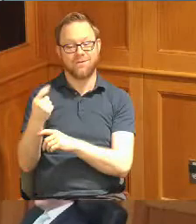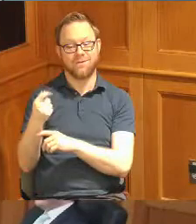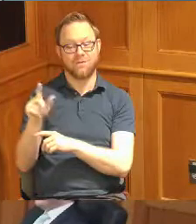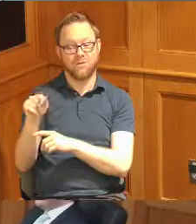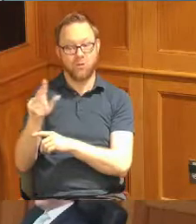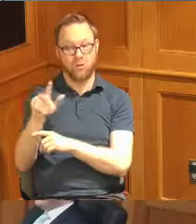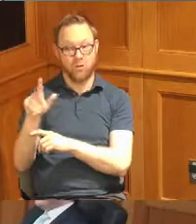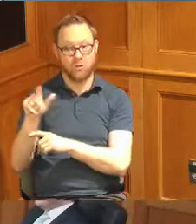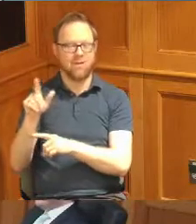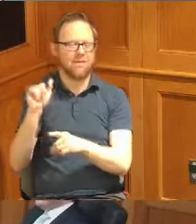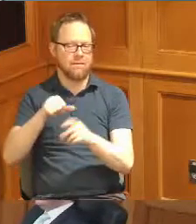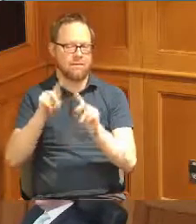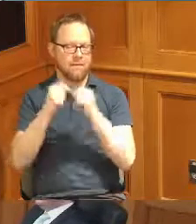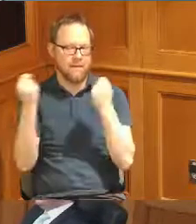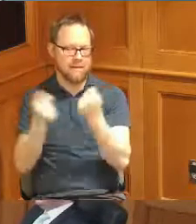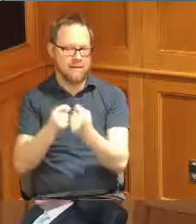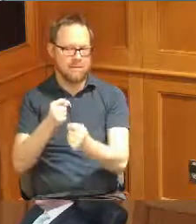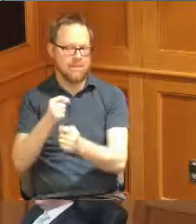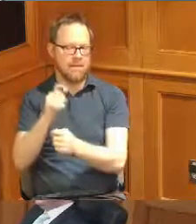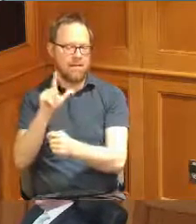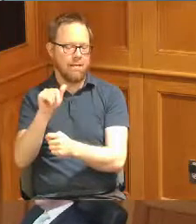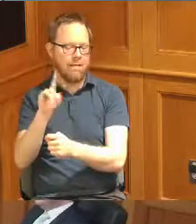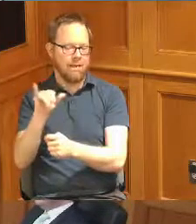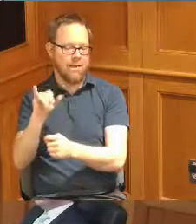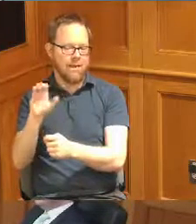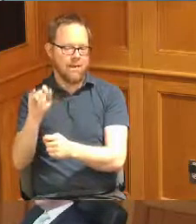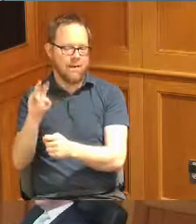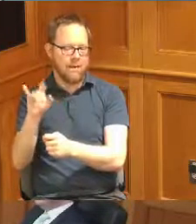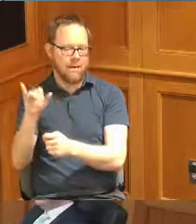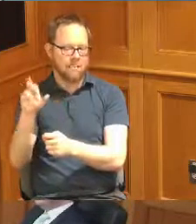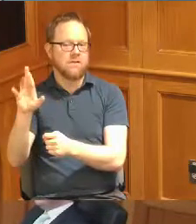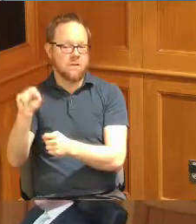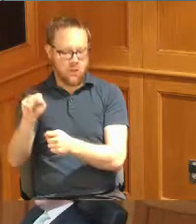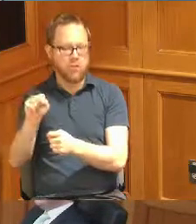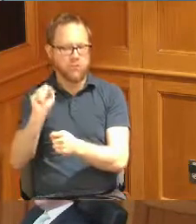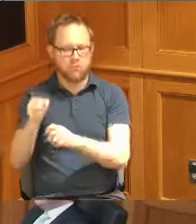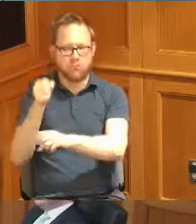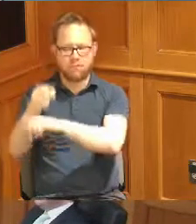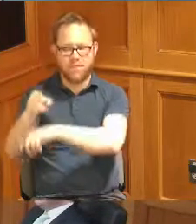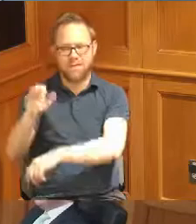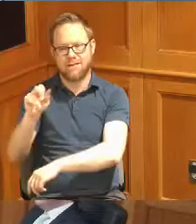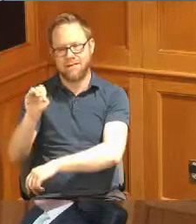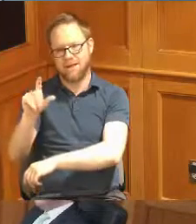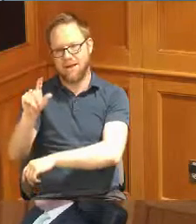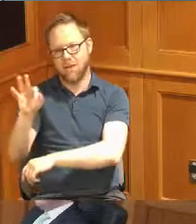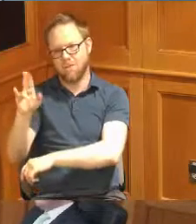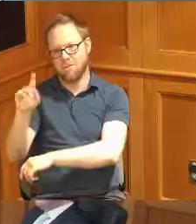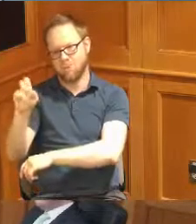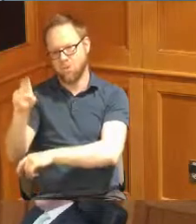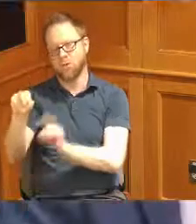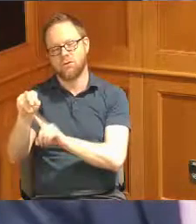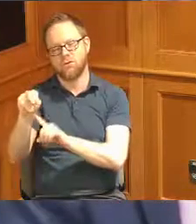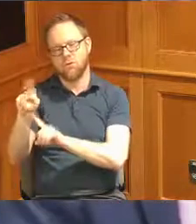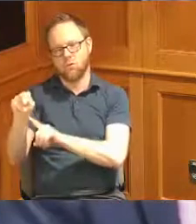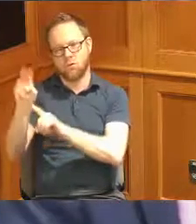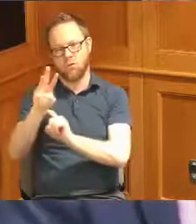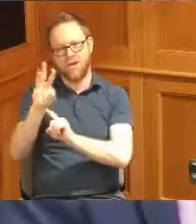achieved Victory 57-48 overcana full of Fort West in Ohio High School Athletic Association Vision